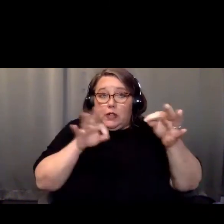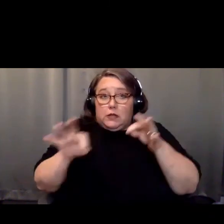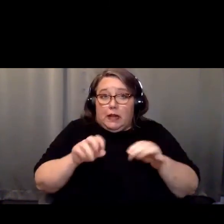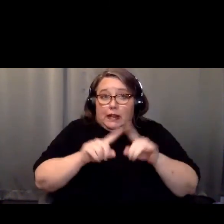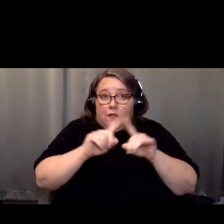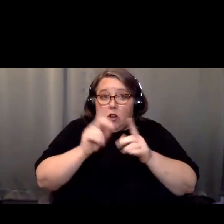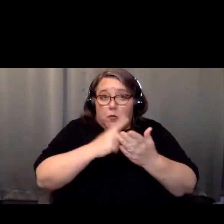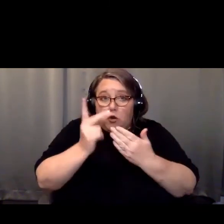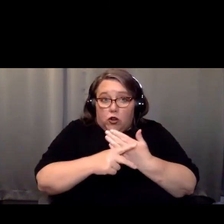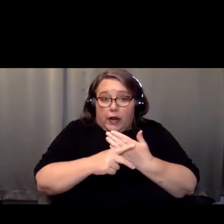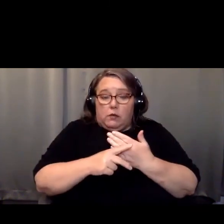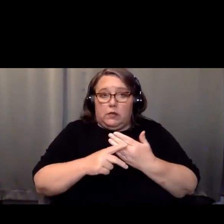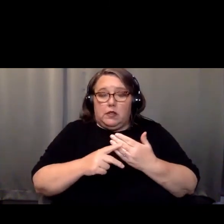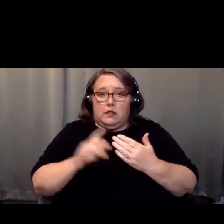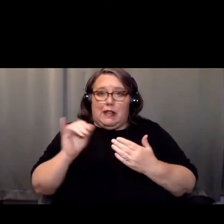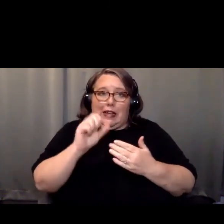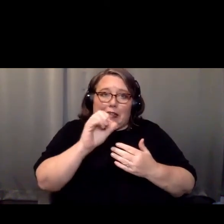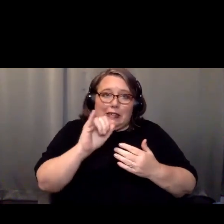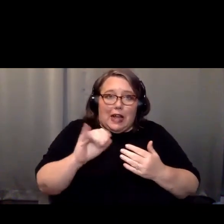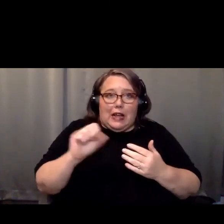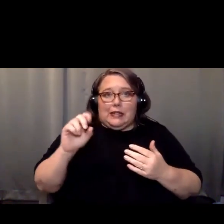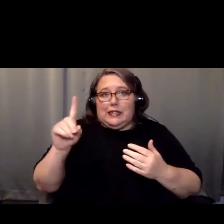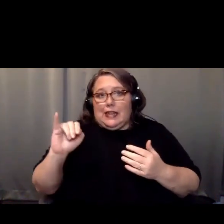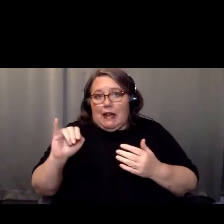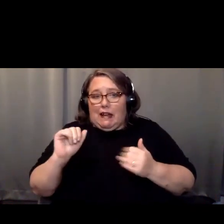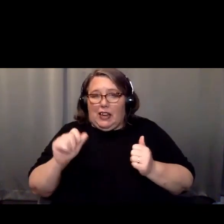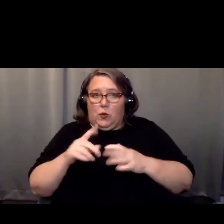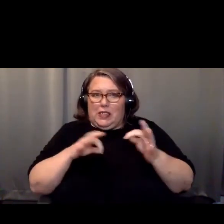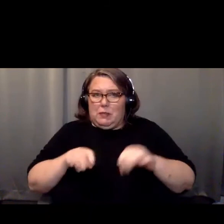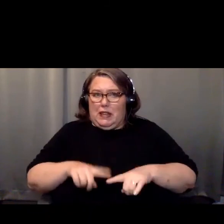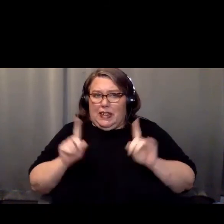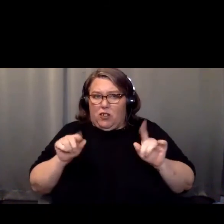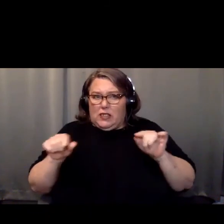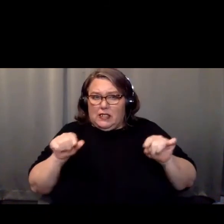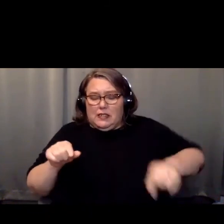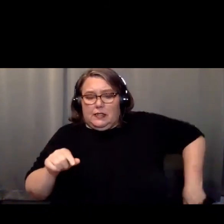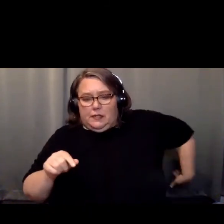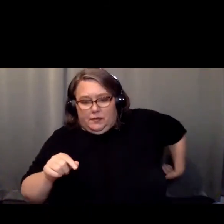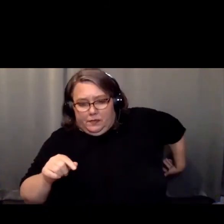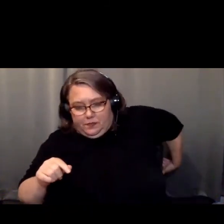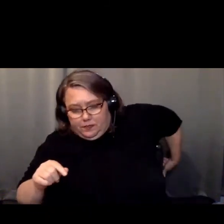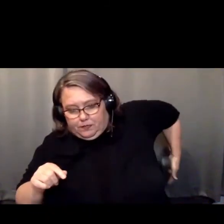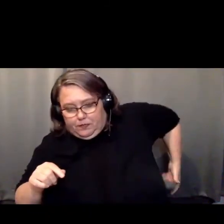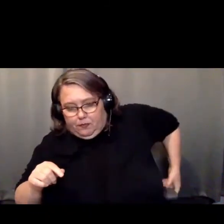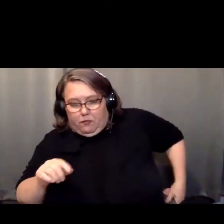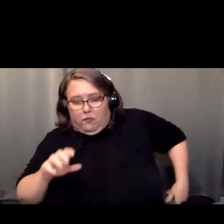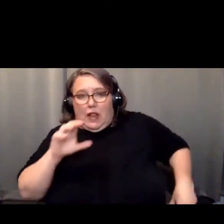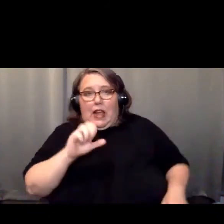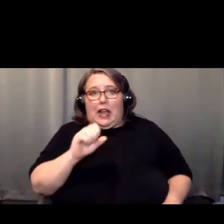and the differences like SSI or SSDI? Sure, so SSI, generally speaking,